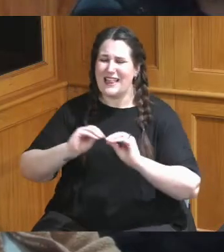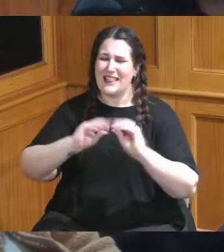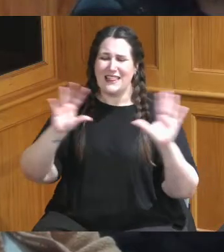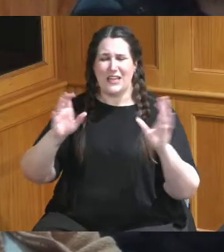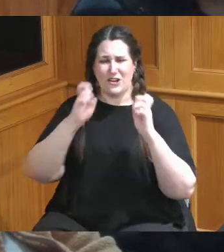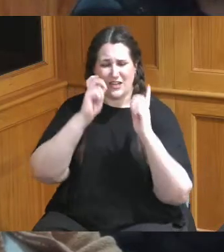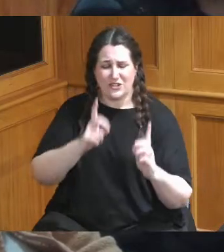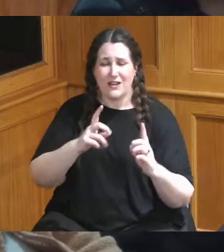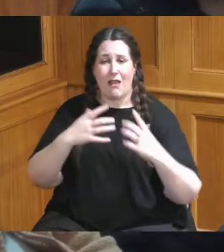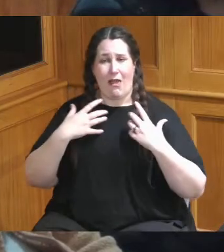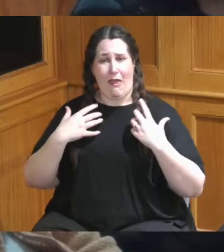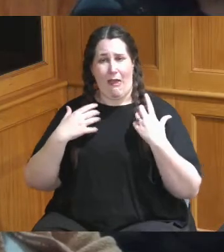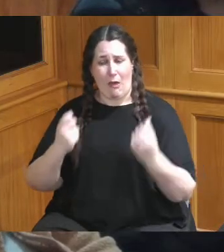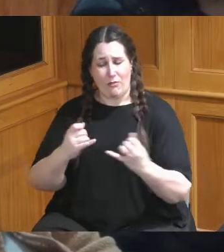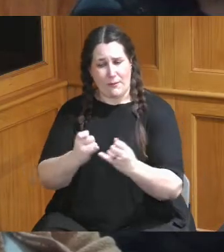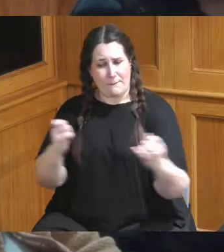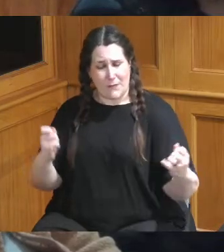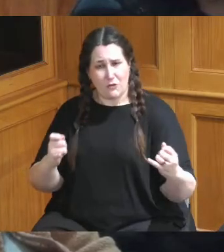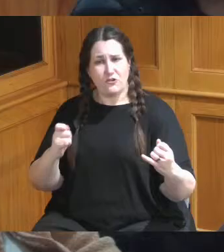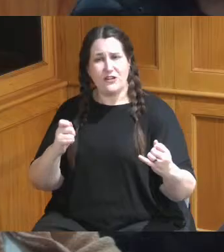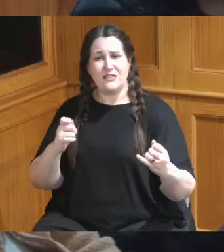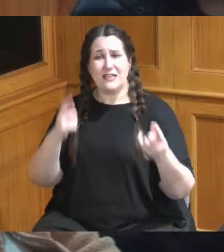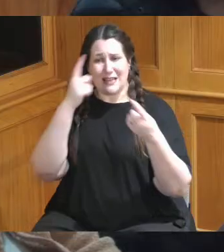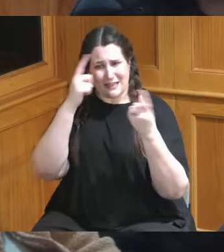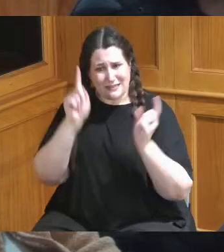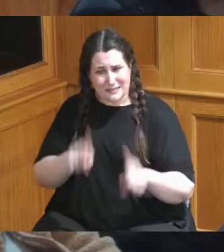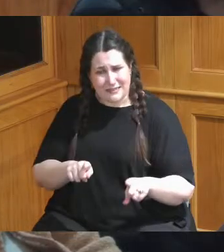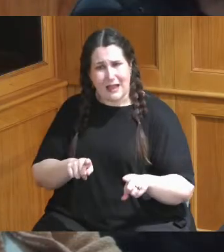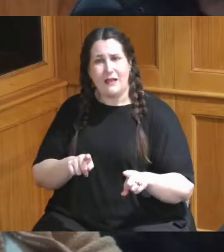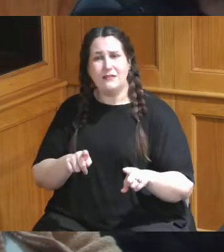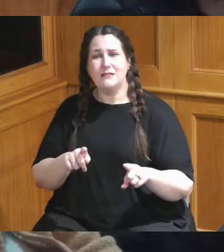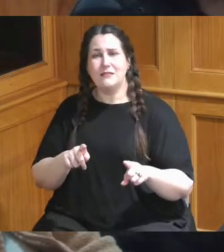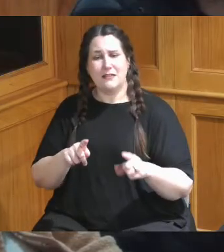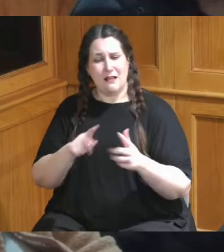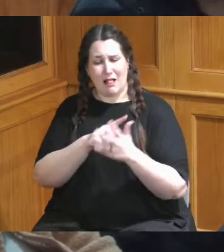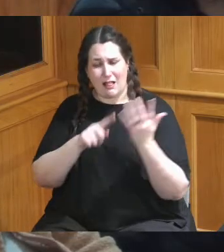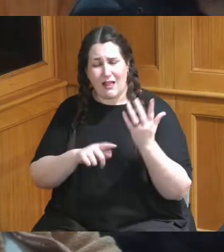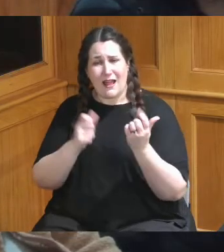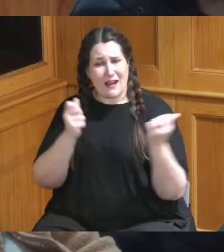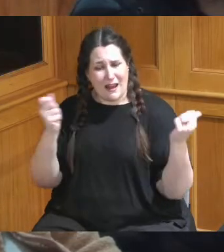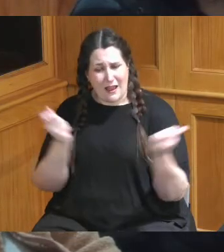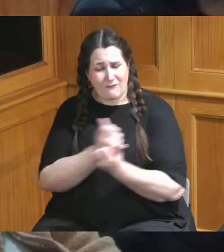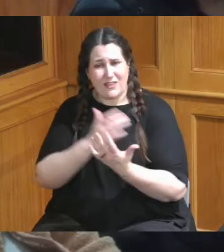relationships, boundaries, consent, and how to step in safely when someone is being harmed.